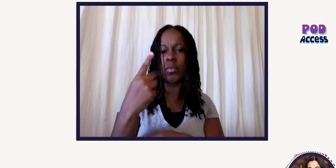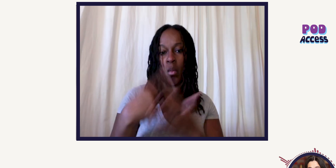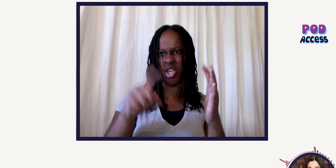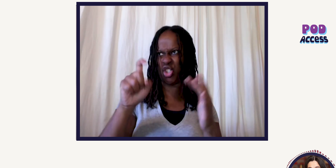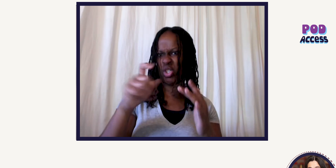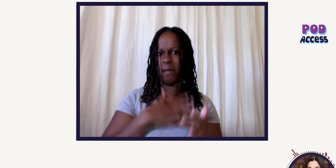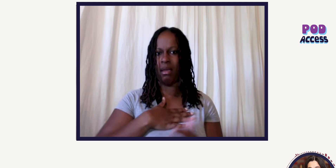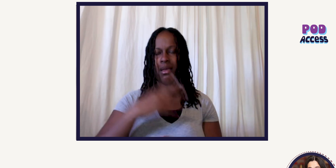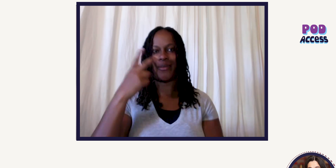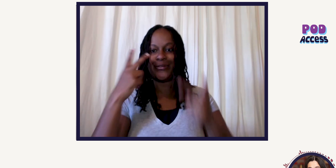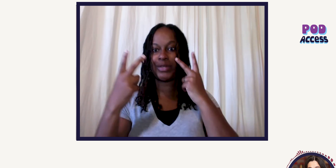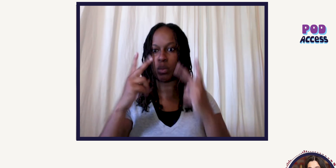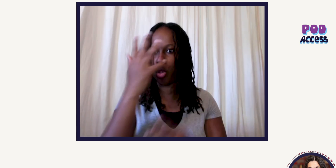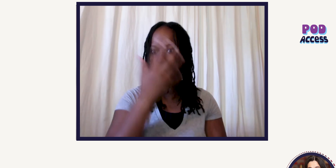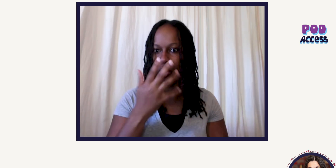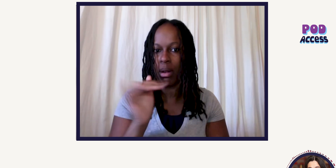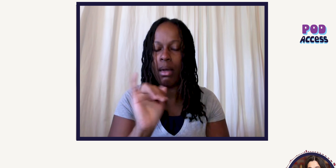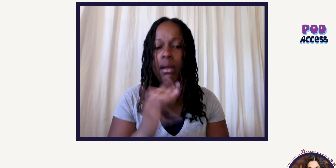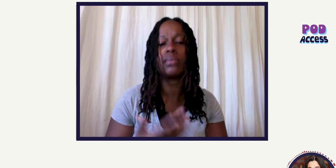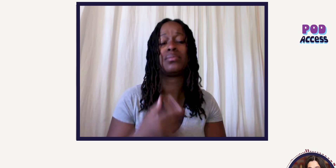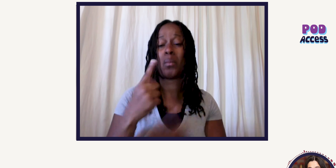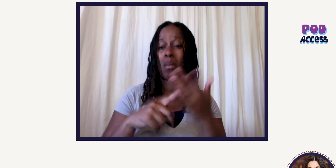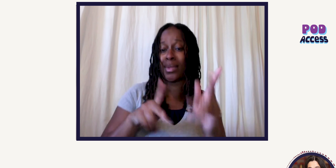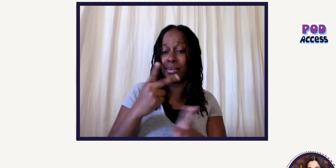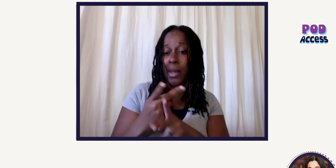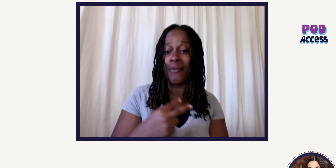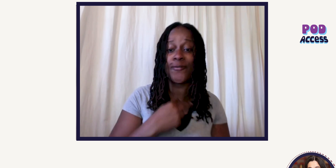All those questions are addressed in branding. Branding’s gonna be helpful for you.